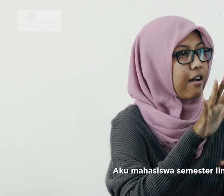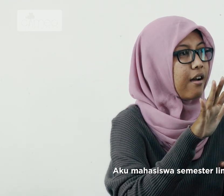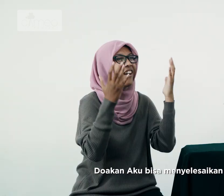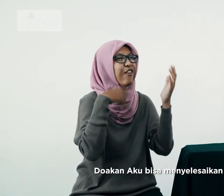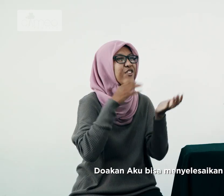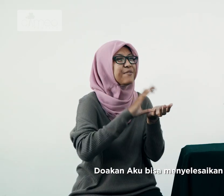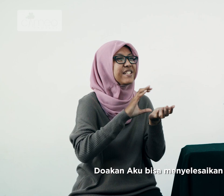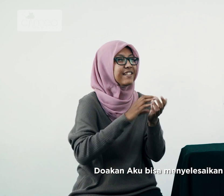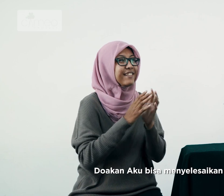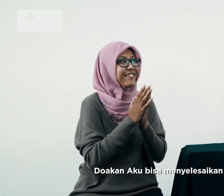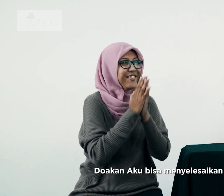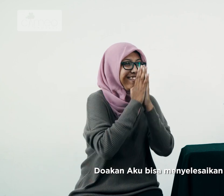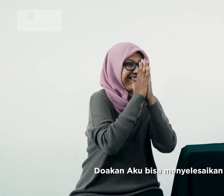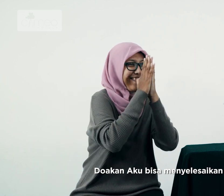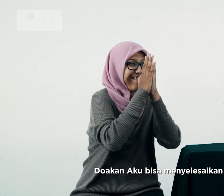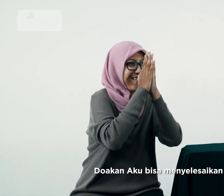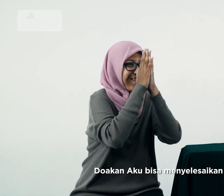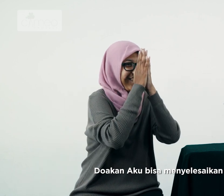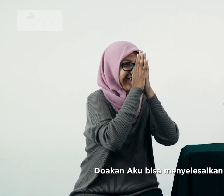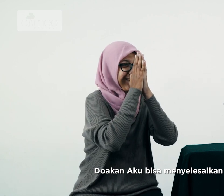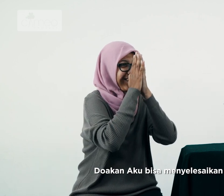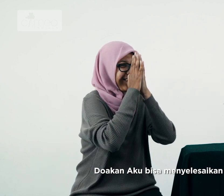Please pray for me so I can finish my thesis.